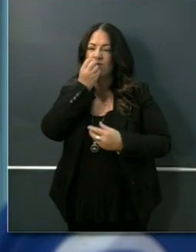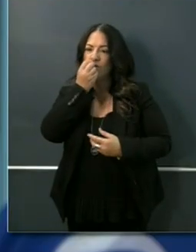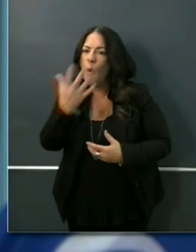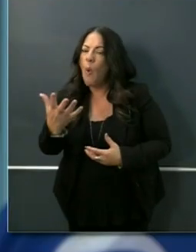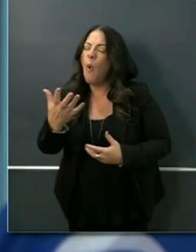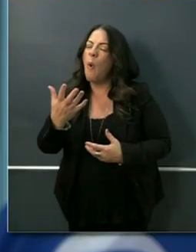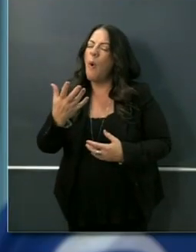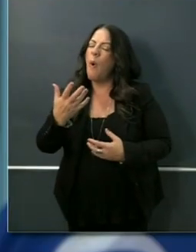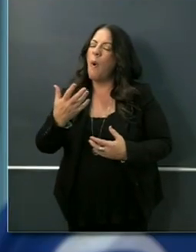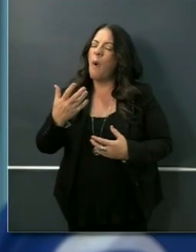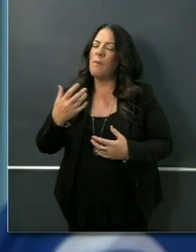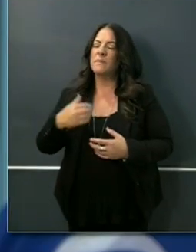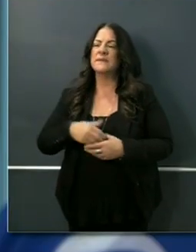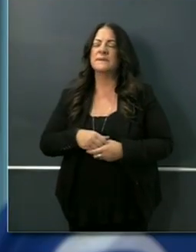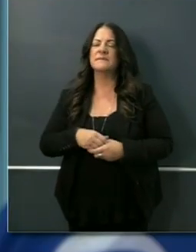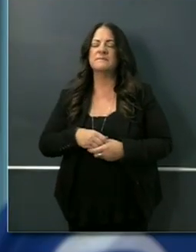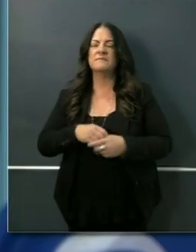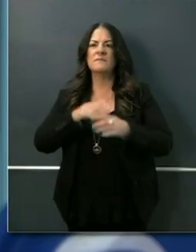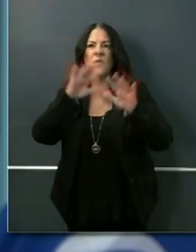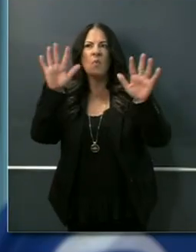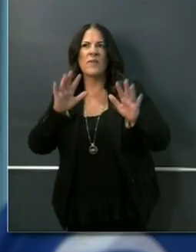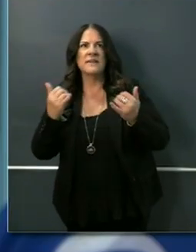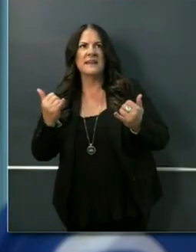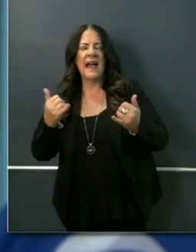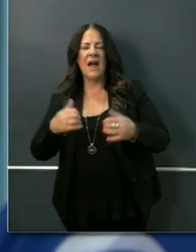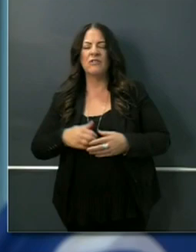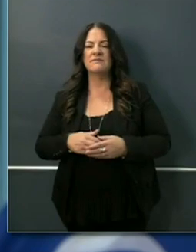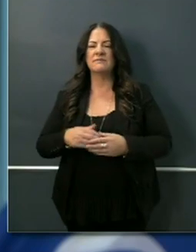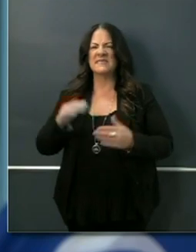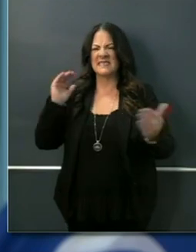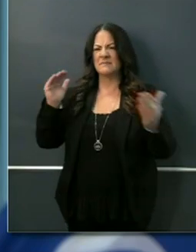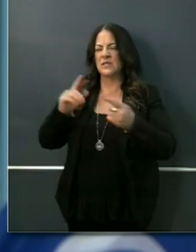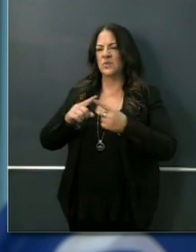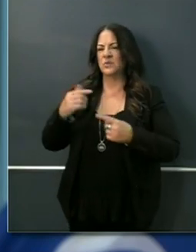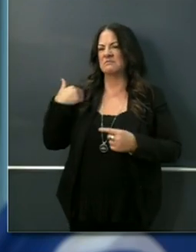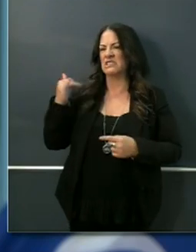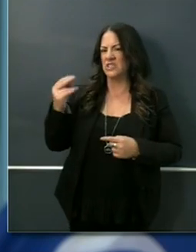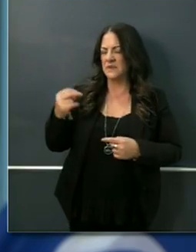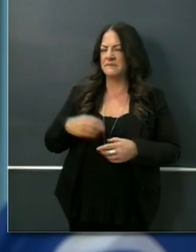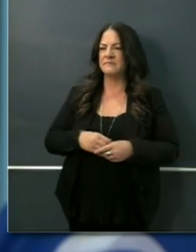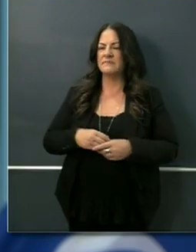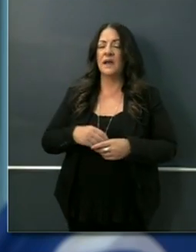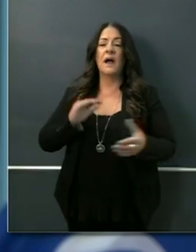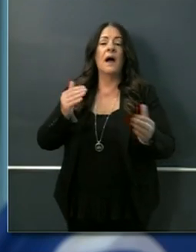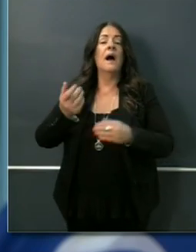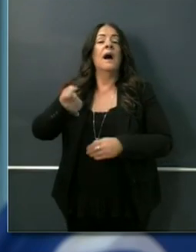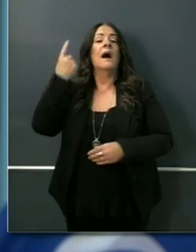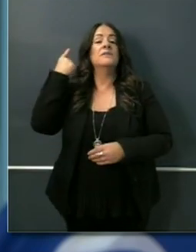WE ARE WALKING INTO A VERY WARM WEEKEND, THE MOST BEAUTIFUL WEEKEND TO THE EXTENT YOU LOVE